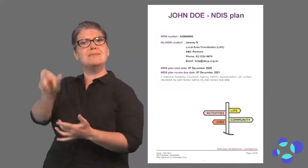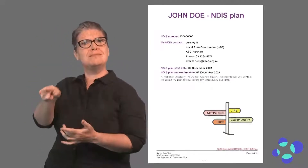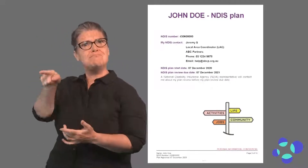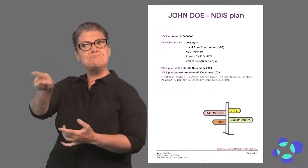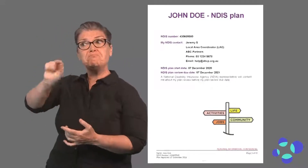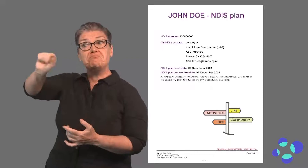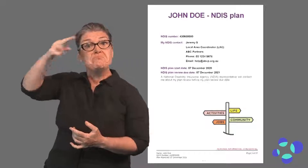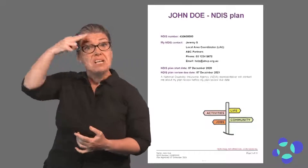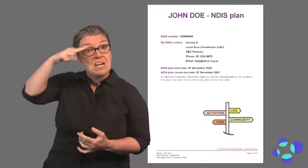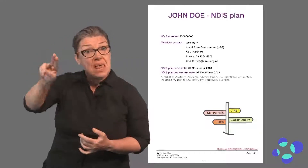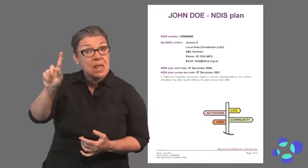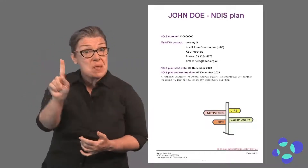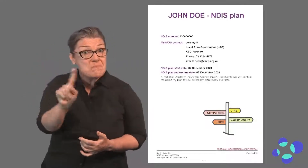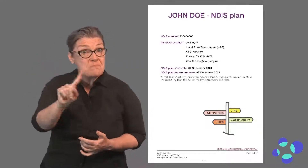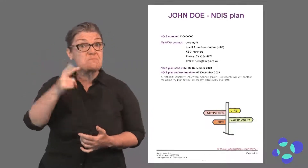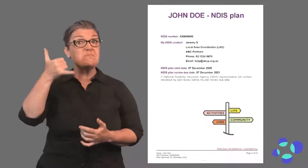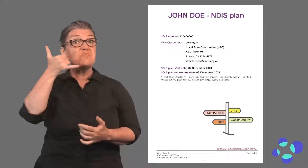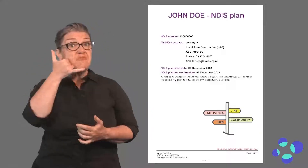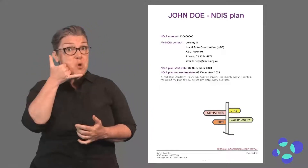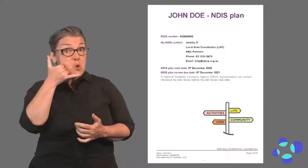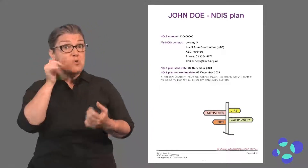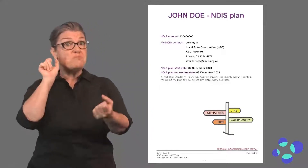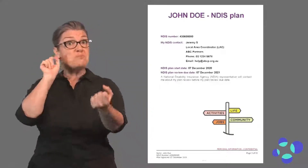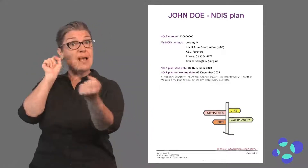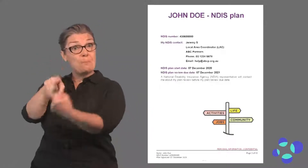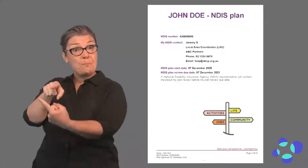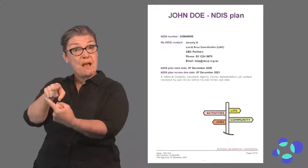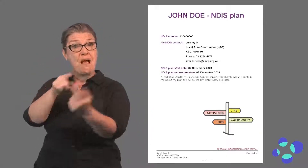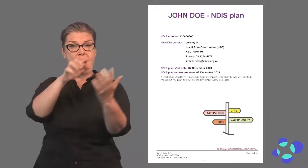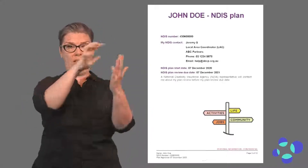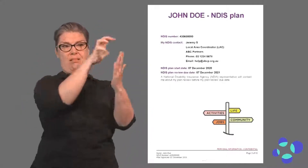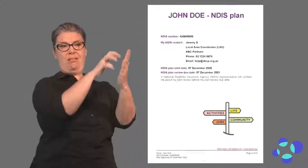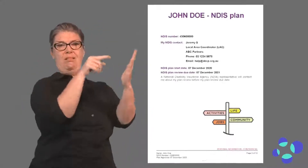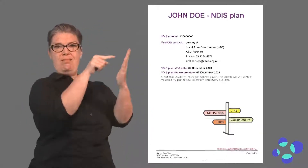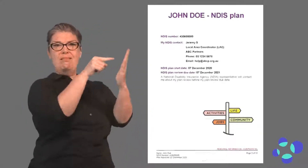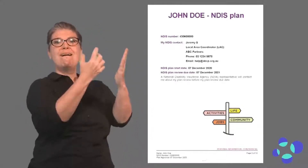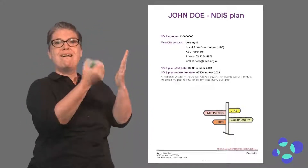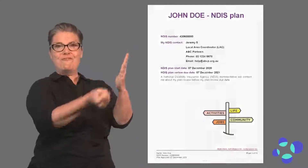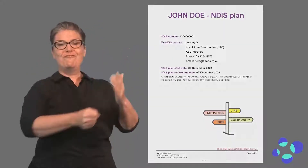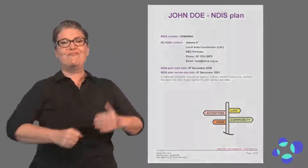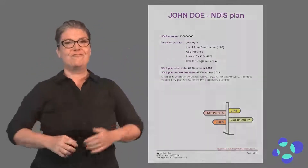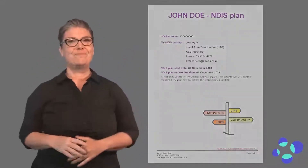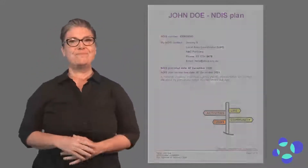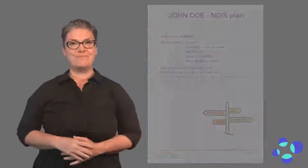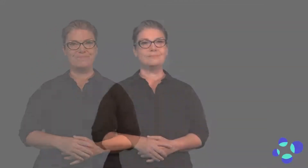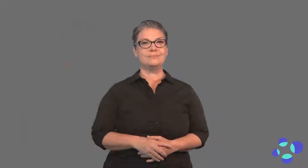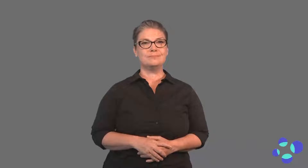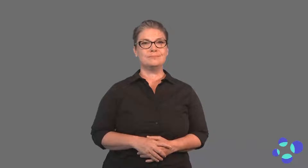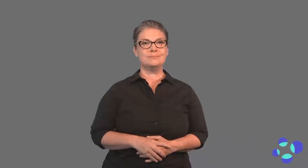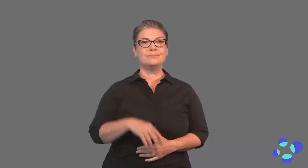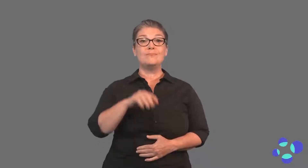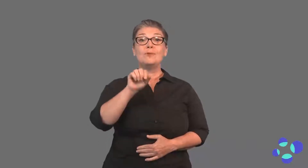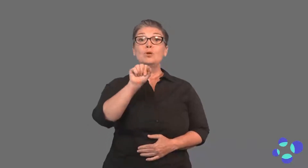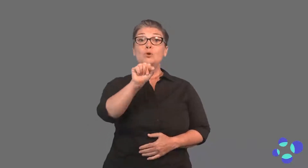This discusses how you can contact the person. Their name, phone number, email is listed within the plan.